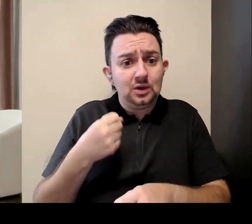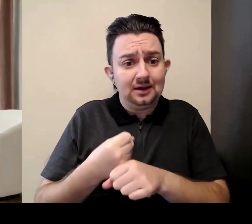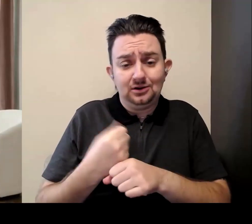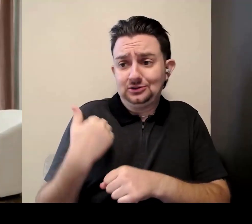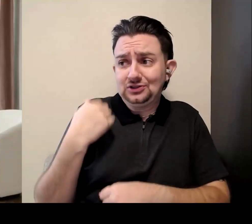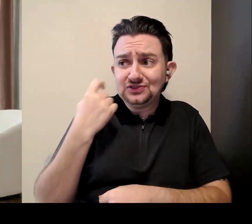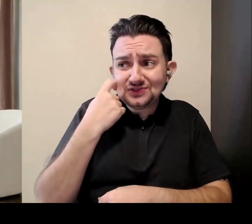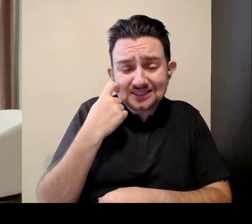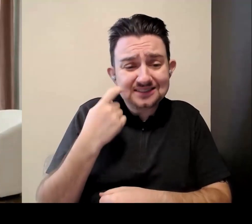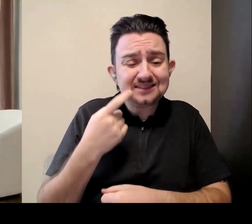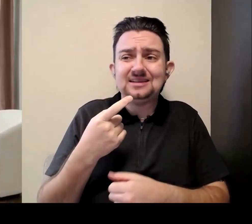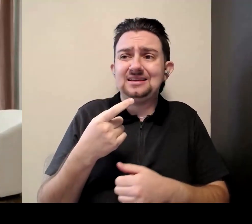when we were seeing it be a problem.